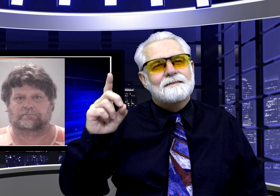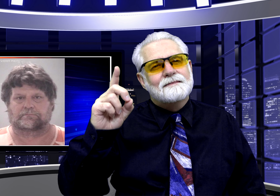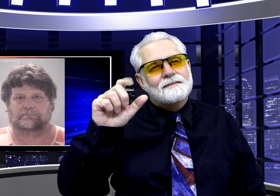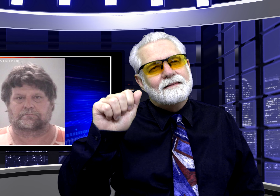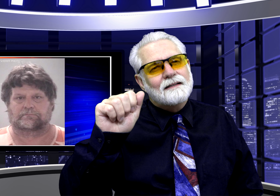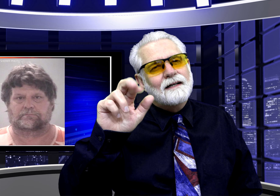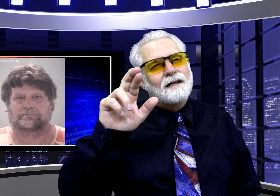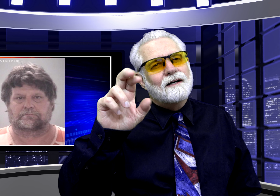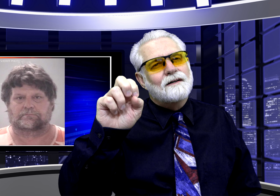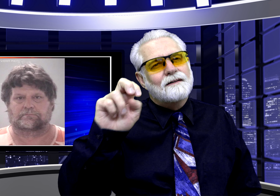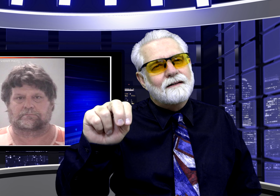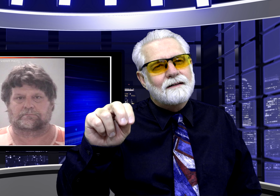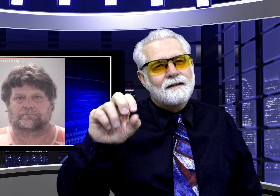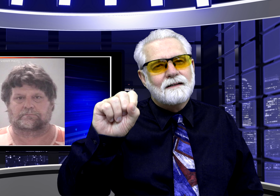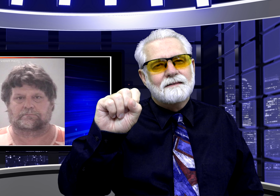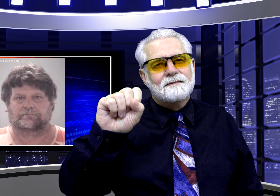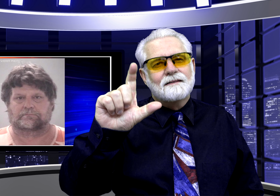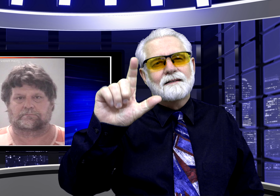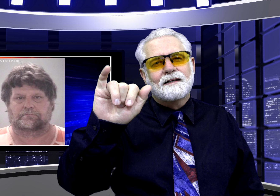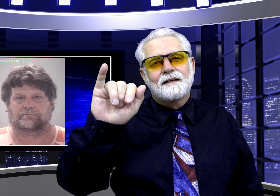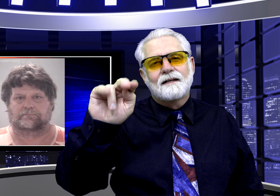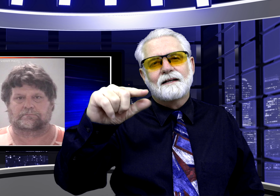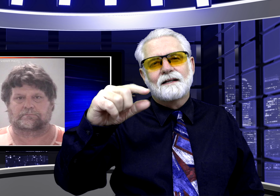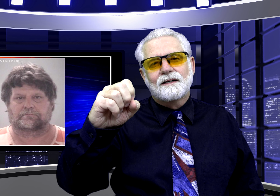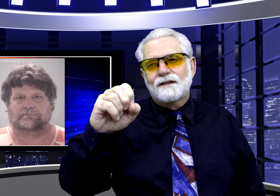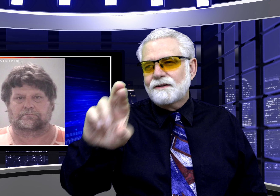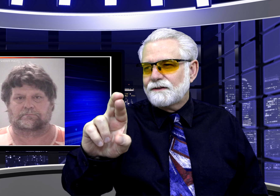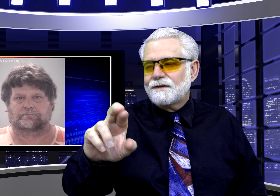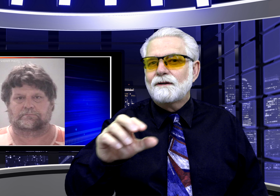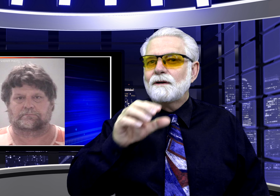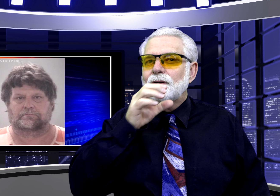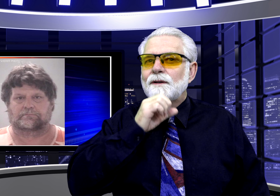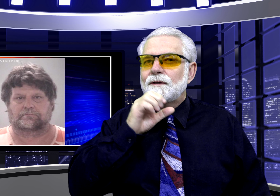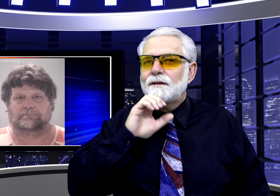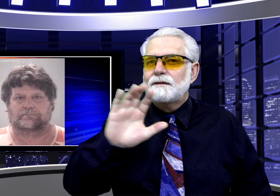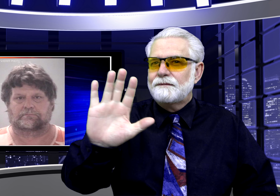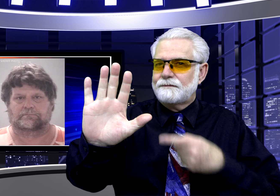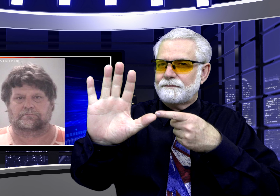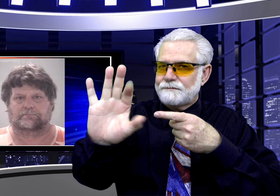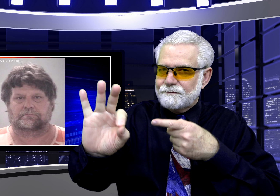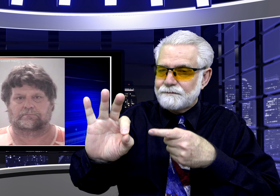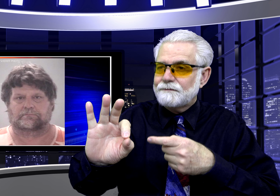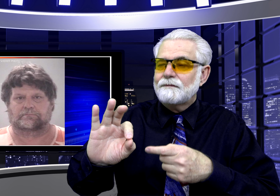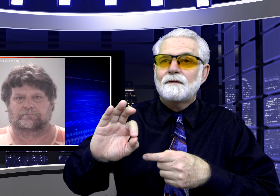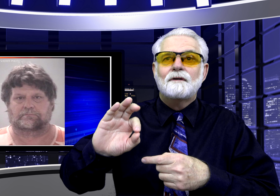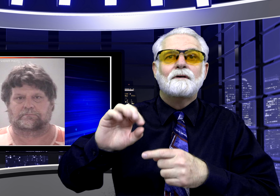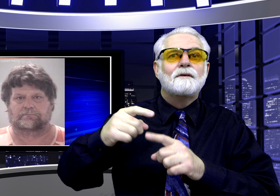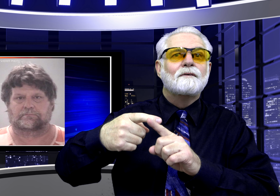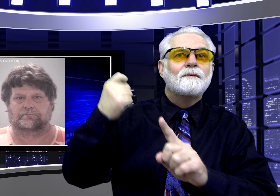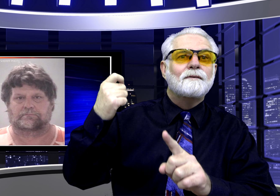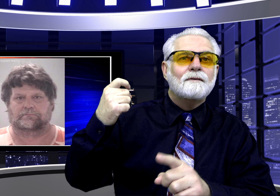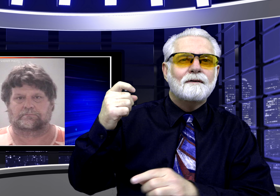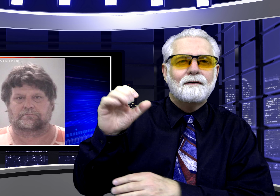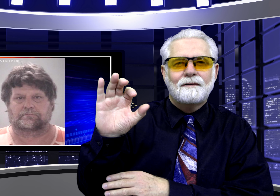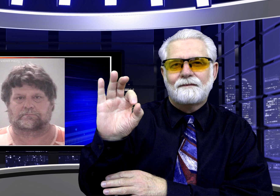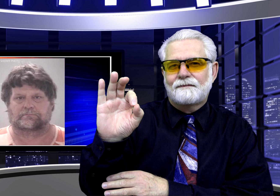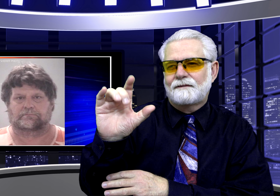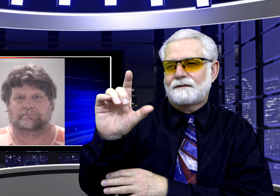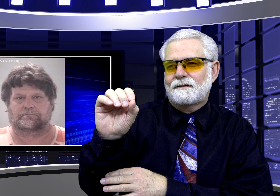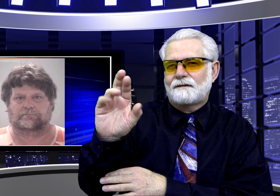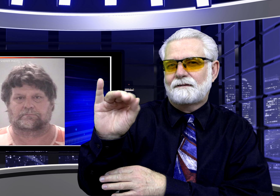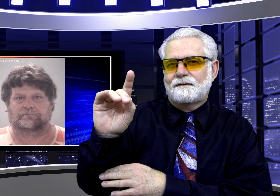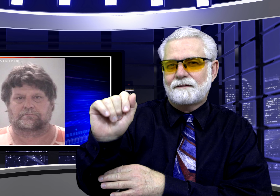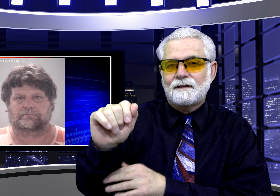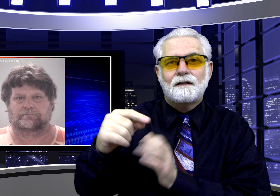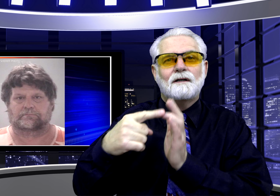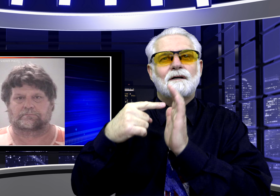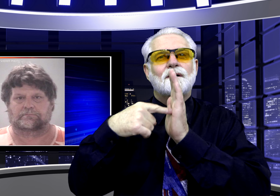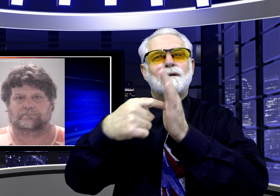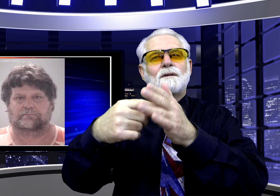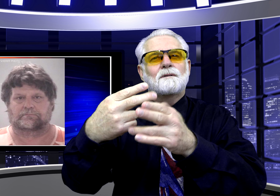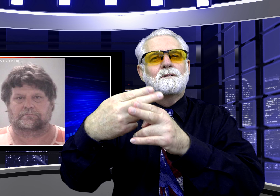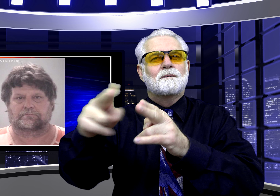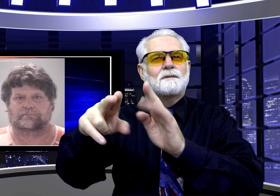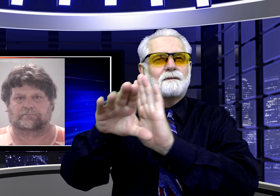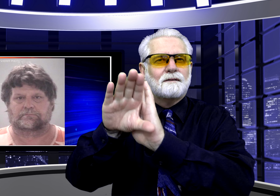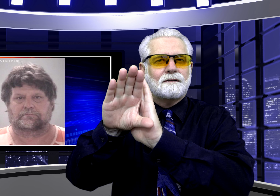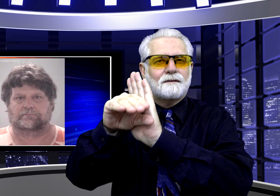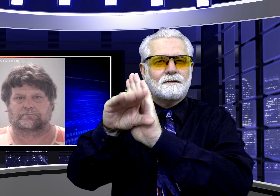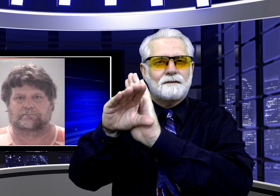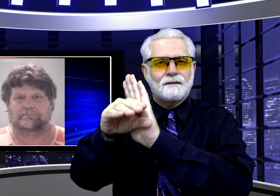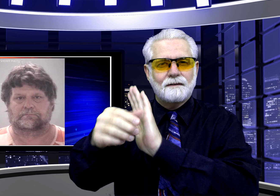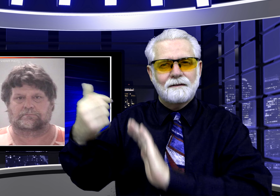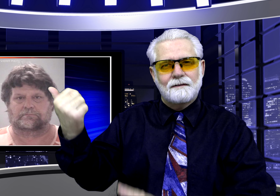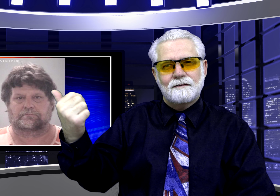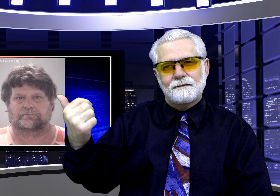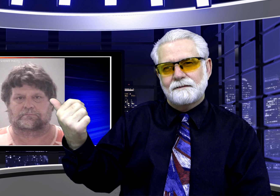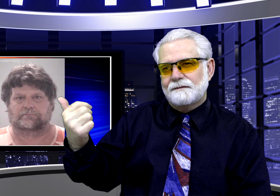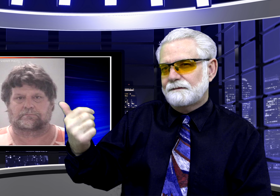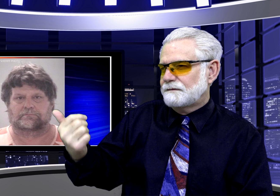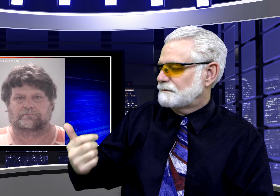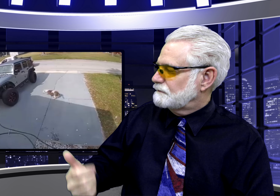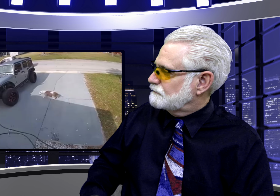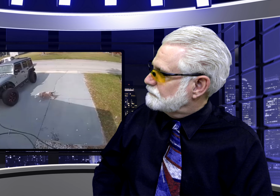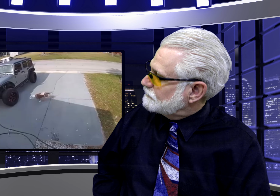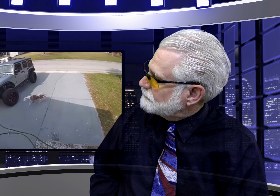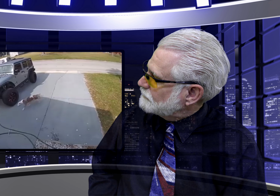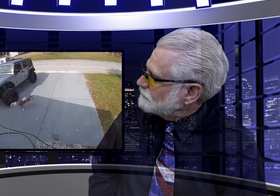This man Darren Salinger, age 59. He is from Florida. I will show you a short video.